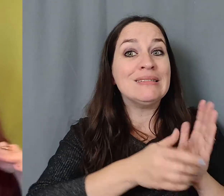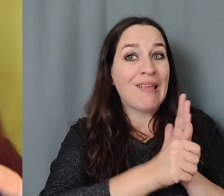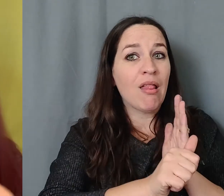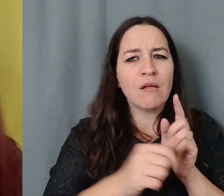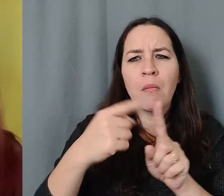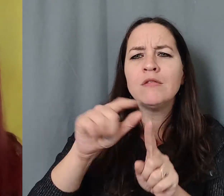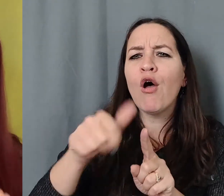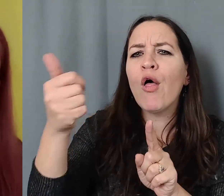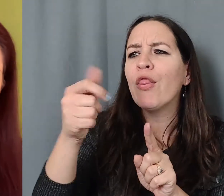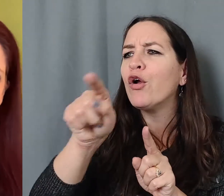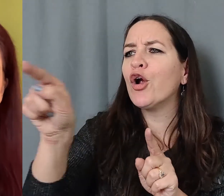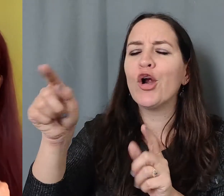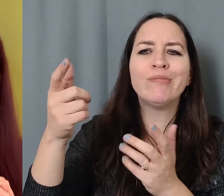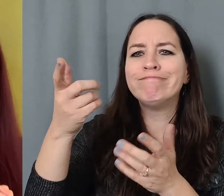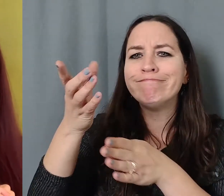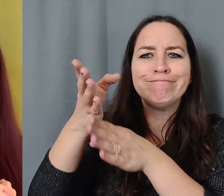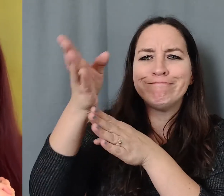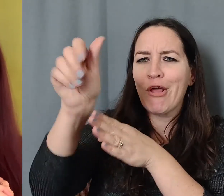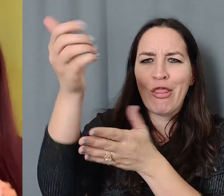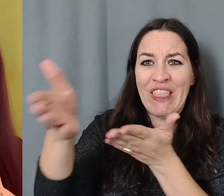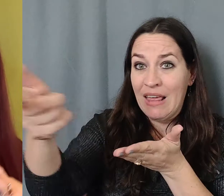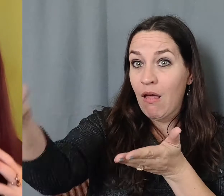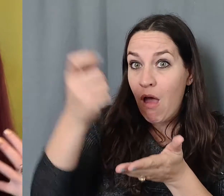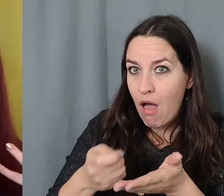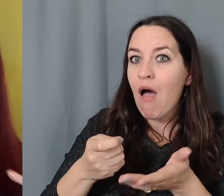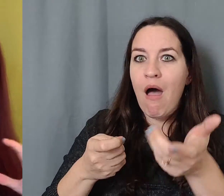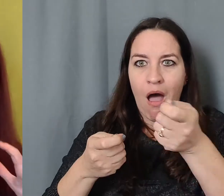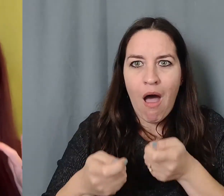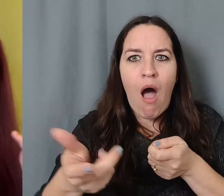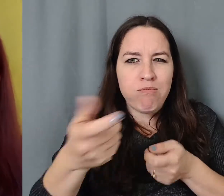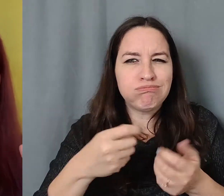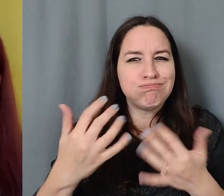something else to supplement what you're working on. So there's lots of ways that when you start getting your feet under, you can start